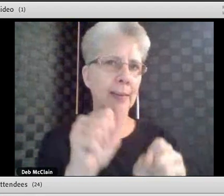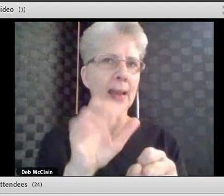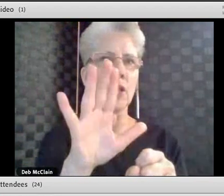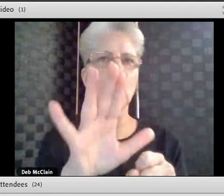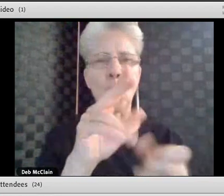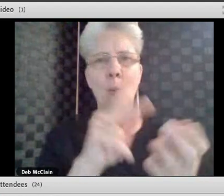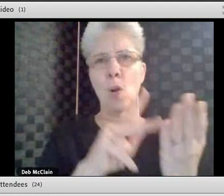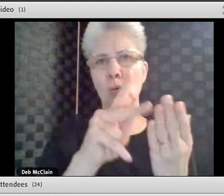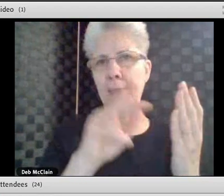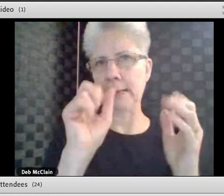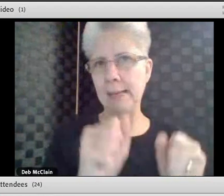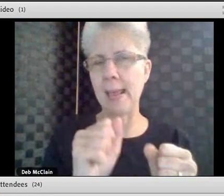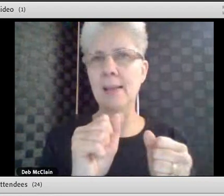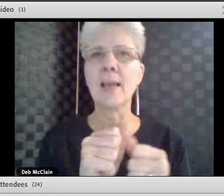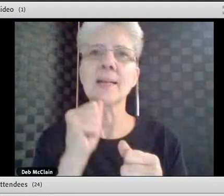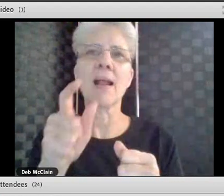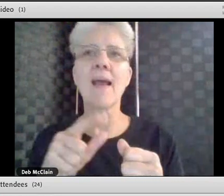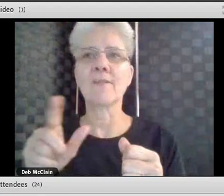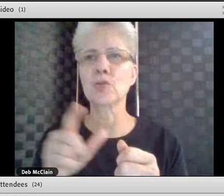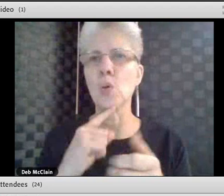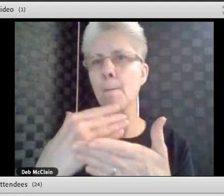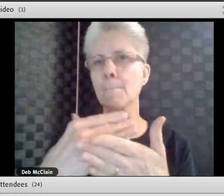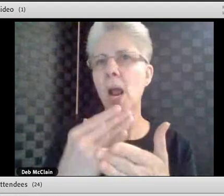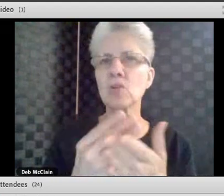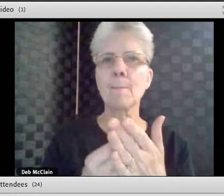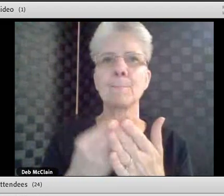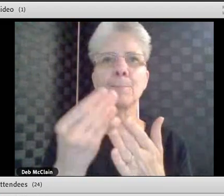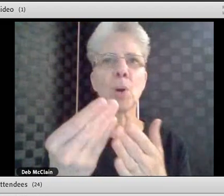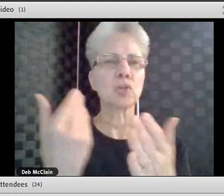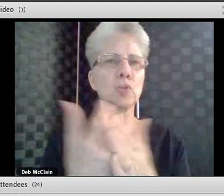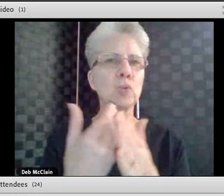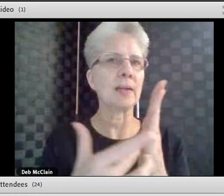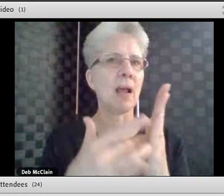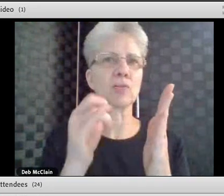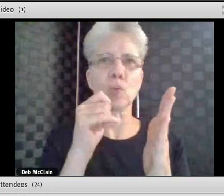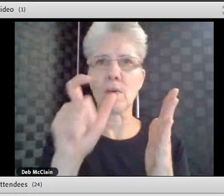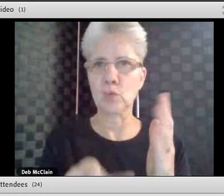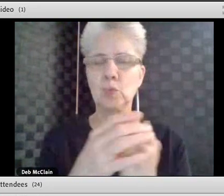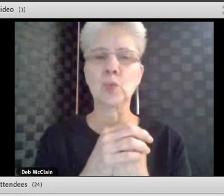You can use it at your own library, in your own programming, without having to budget and purchase